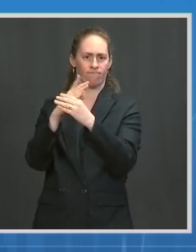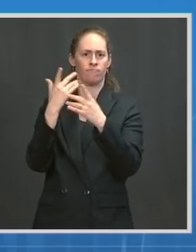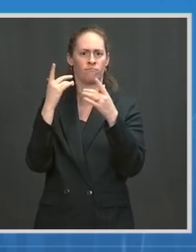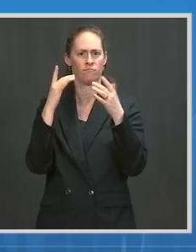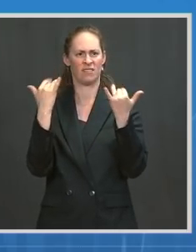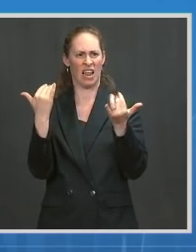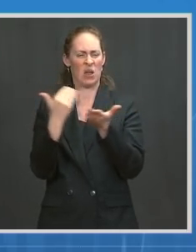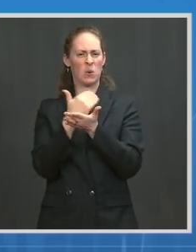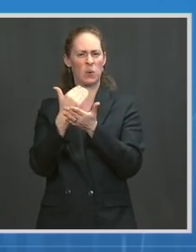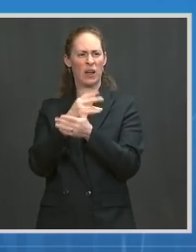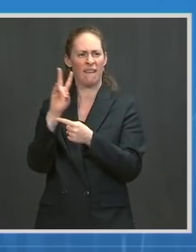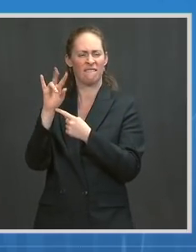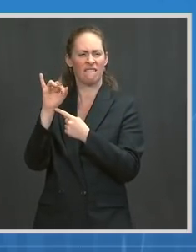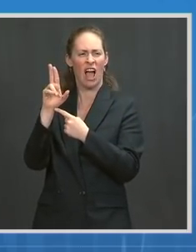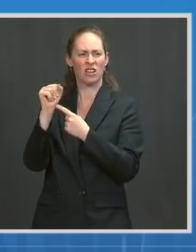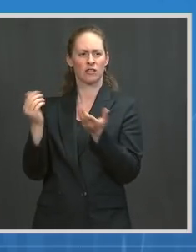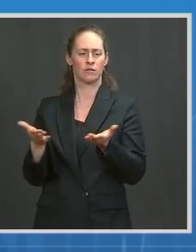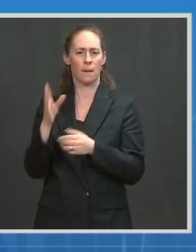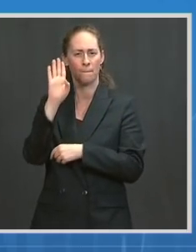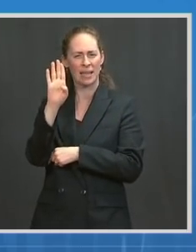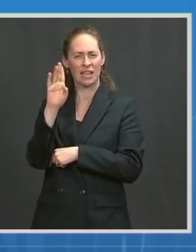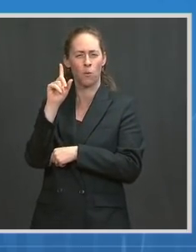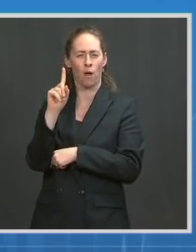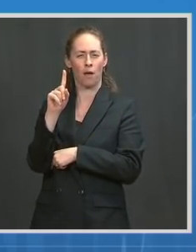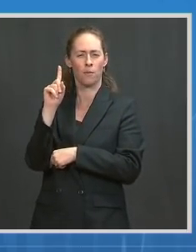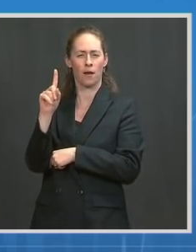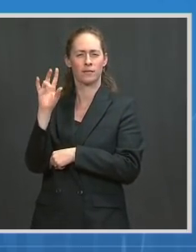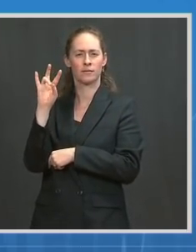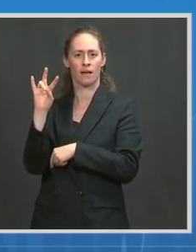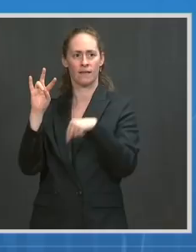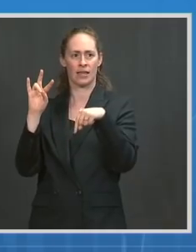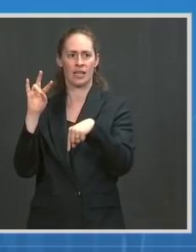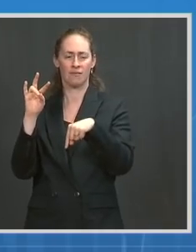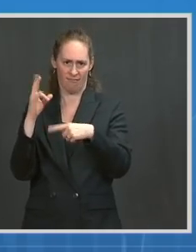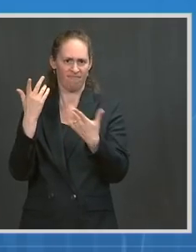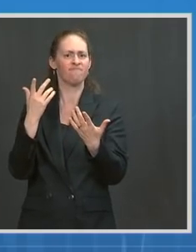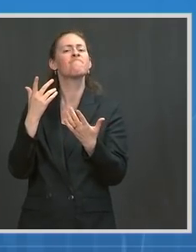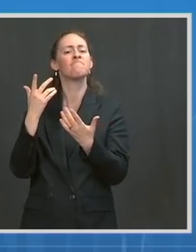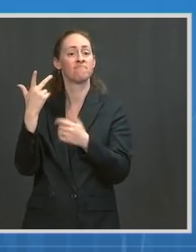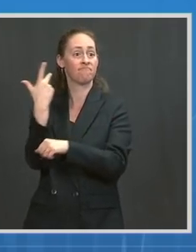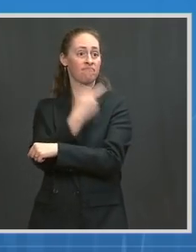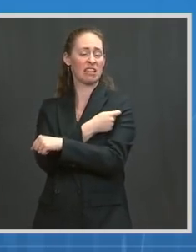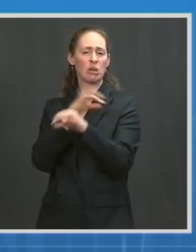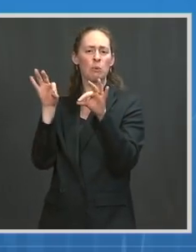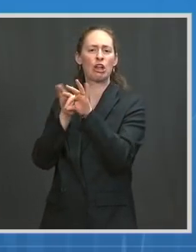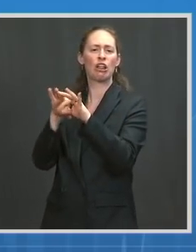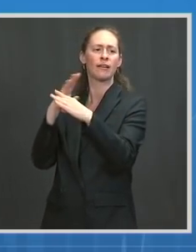as well as other variants like B1351. Additional studies confirmed that the Moderna and Johnson &